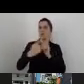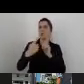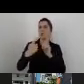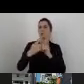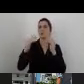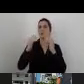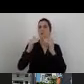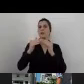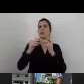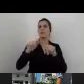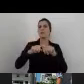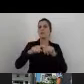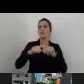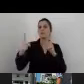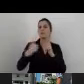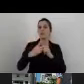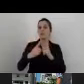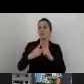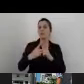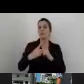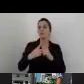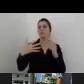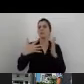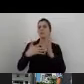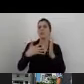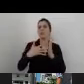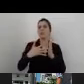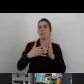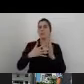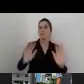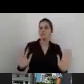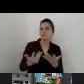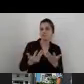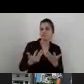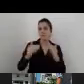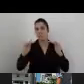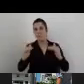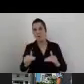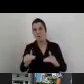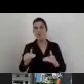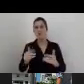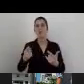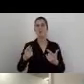about the urgency of different accessibility components.